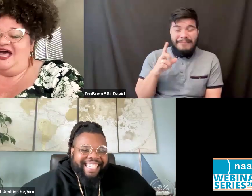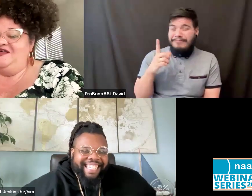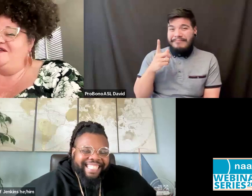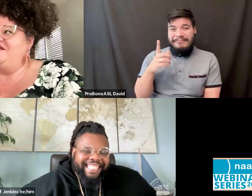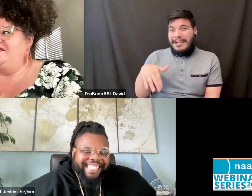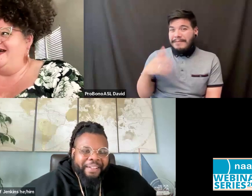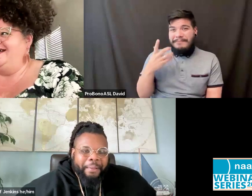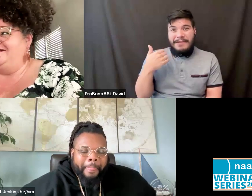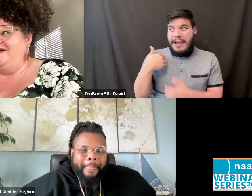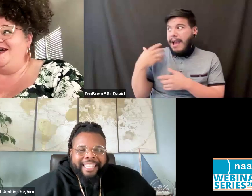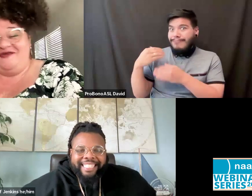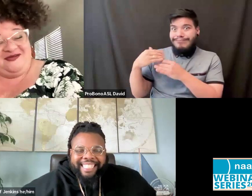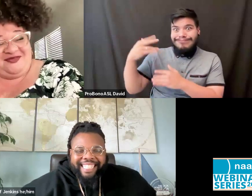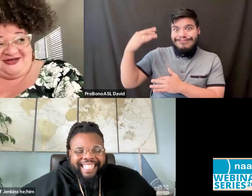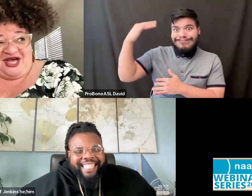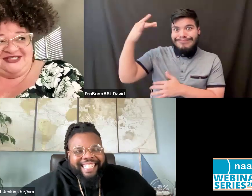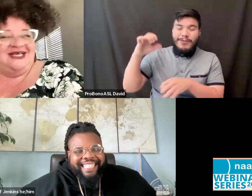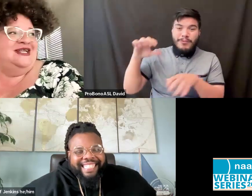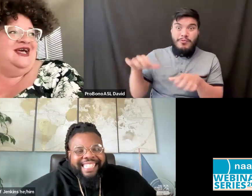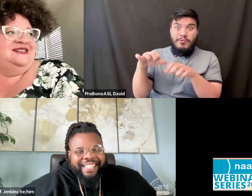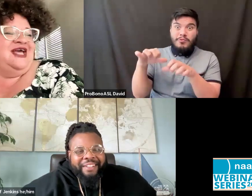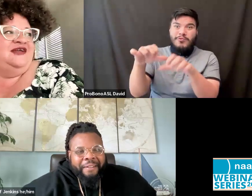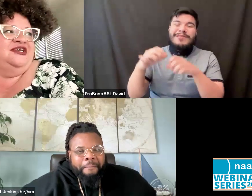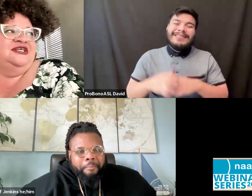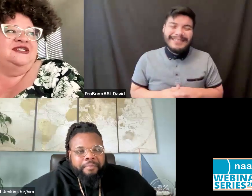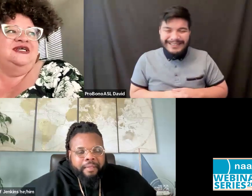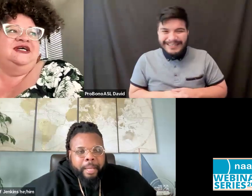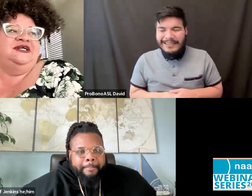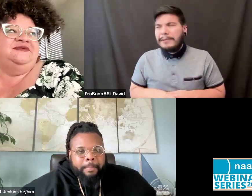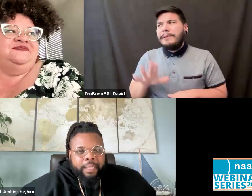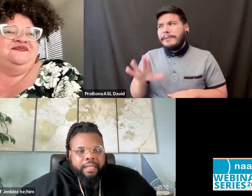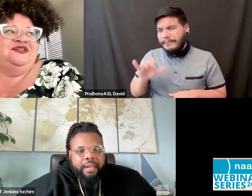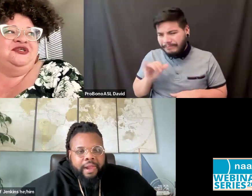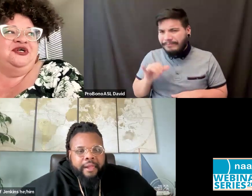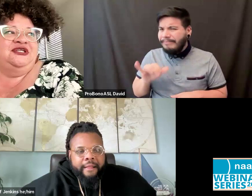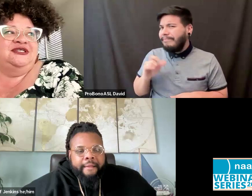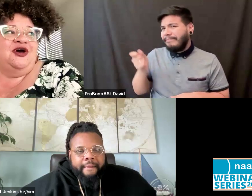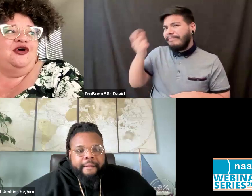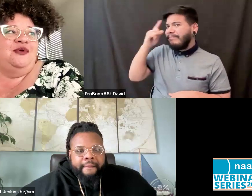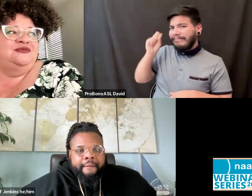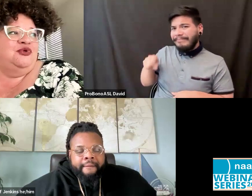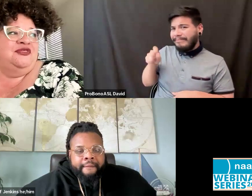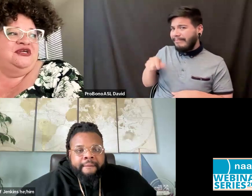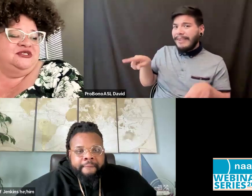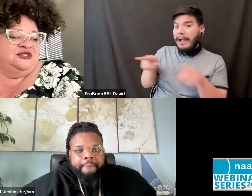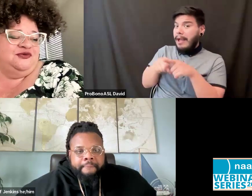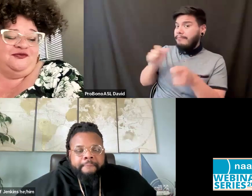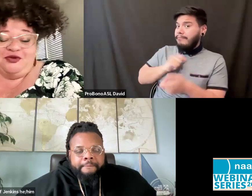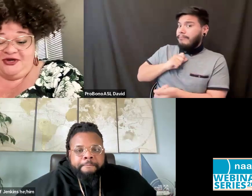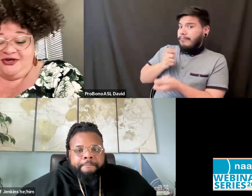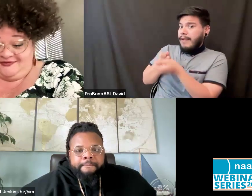I feel that I feel that a lot as an, as an advocate, you know, And there's there's always more things to do for,